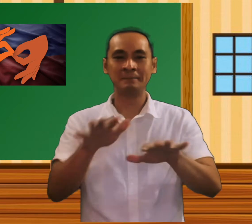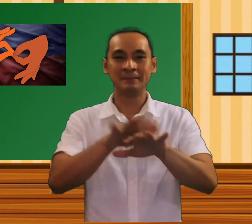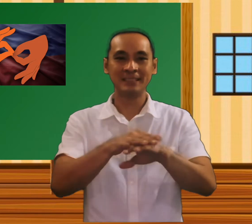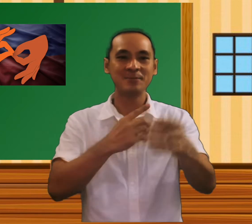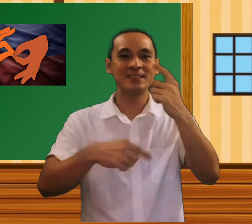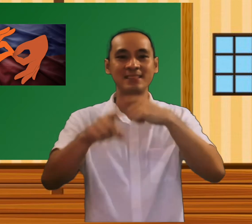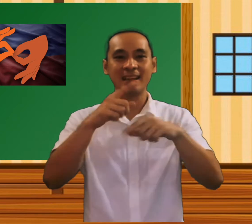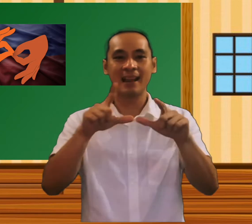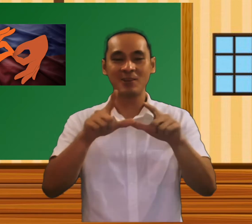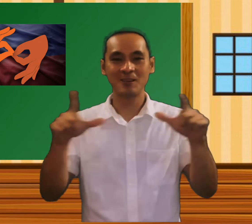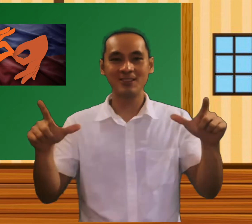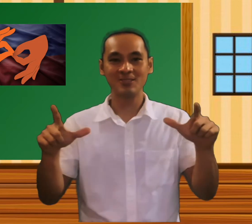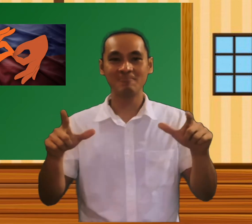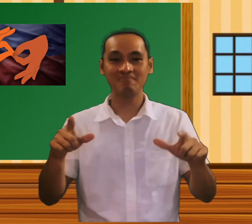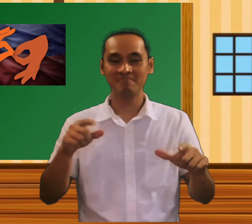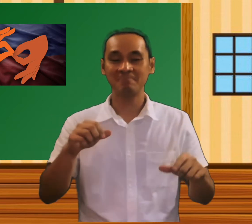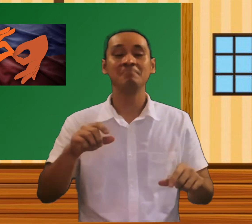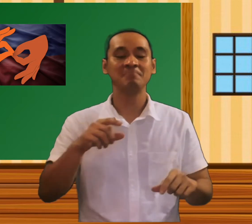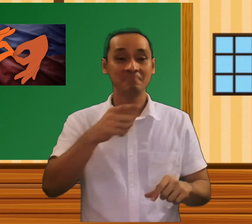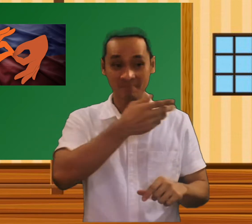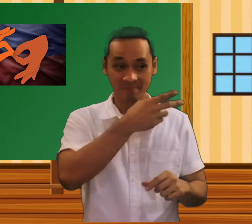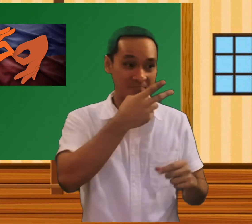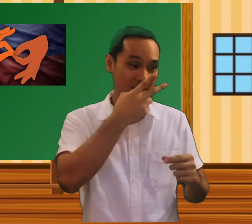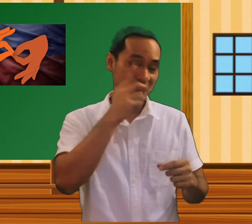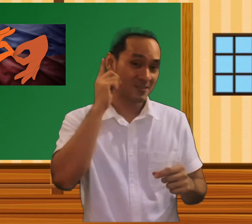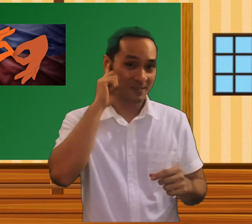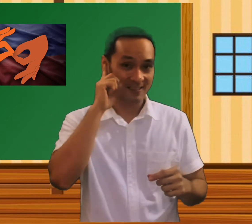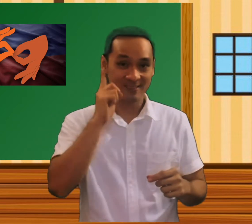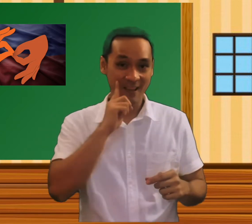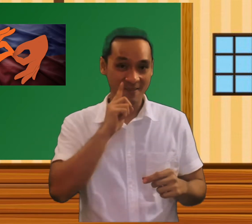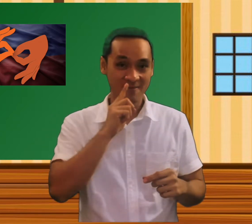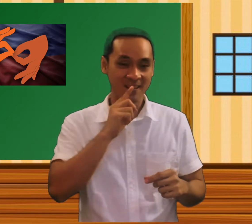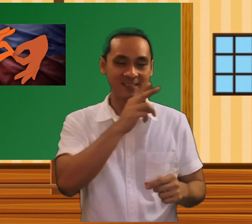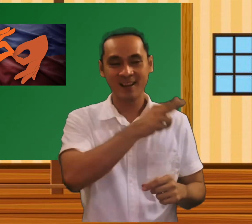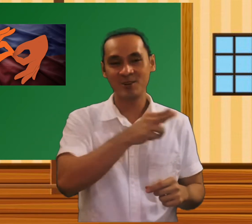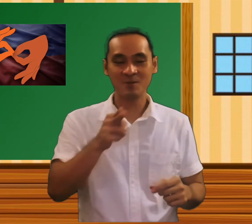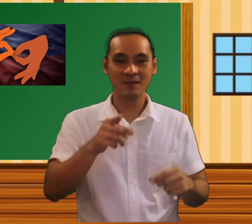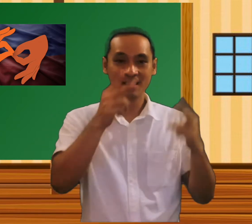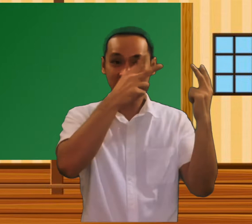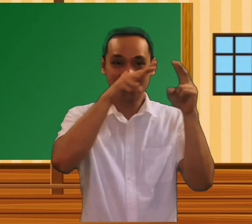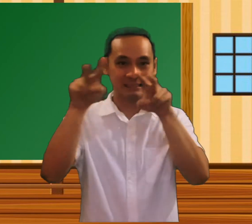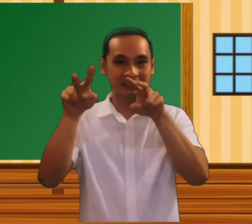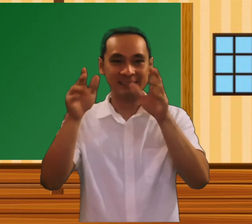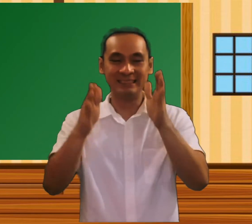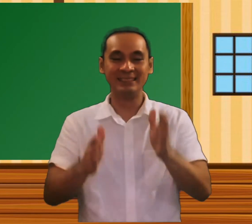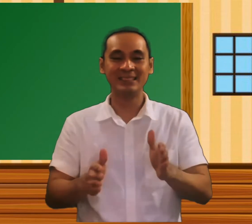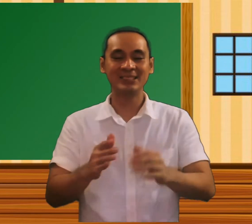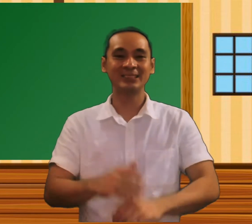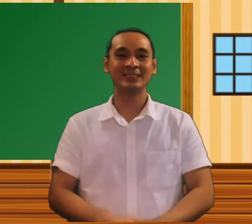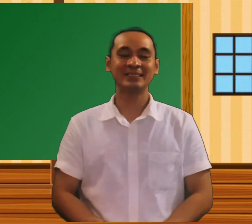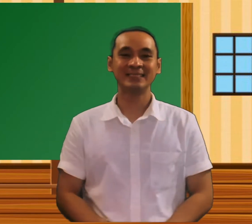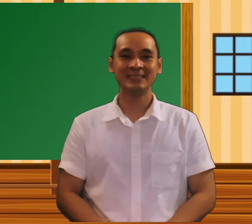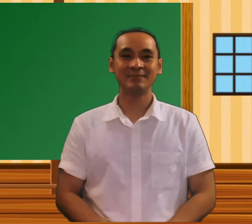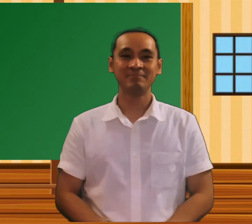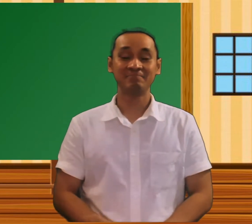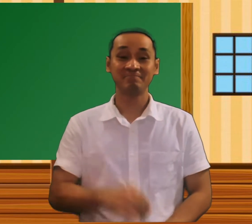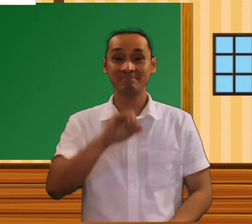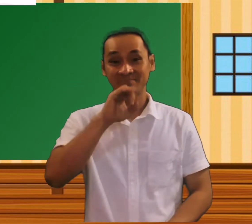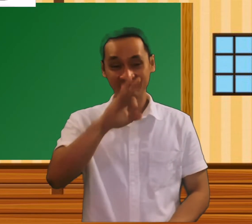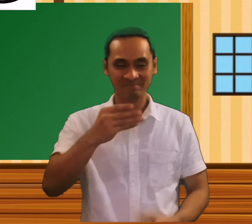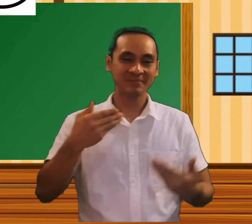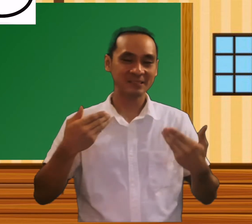and to incorporate sign language for our deaf and hard of hearing audience should you have any